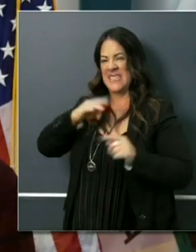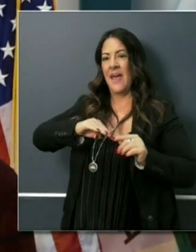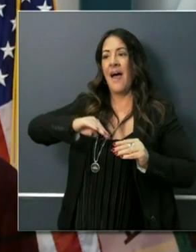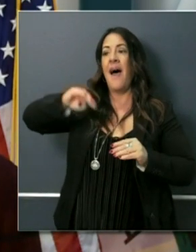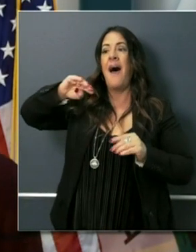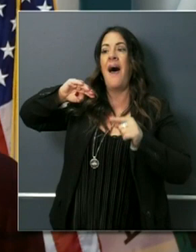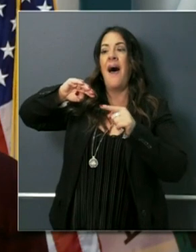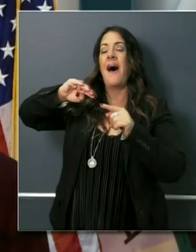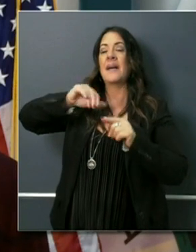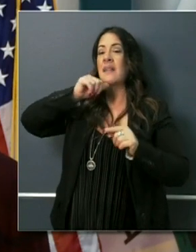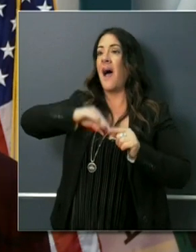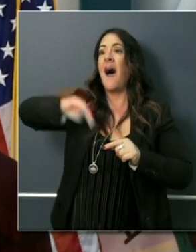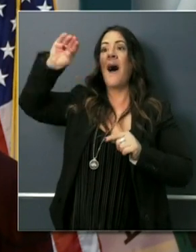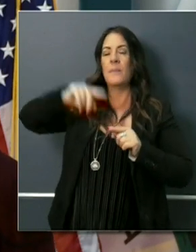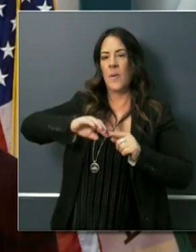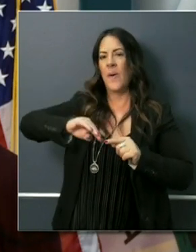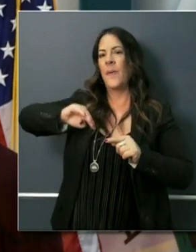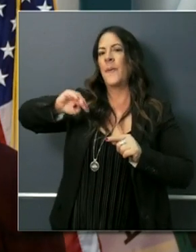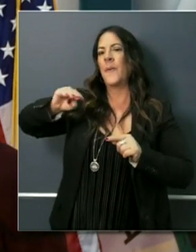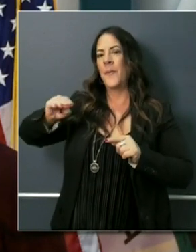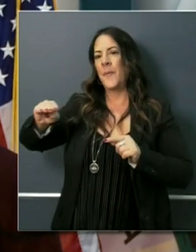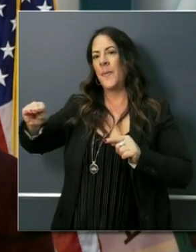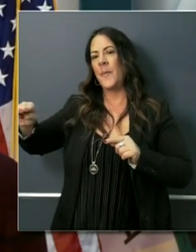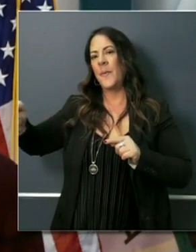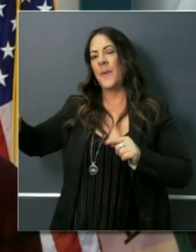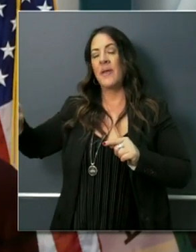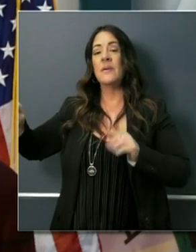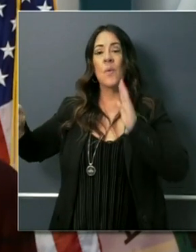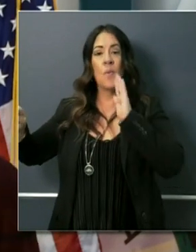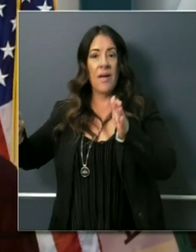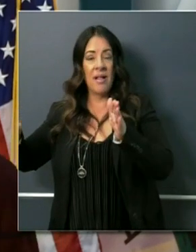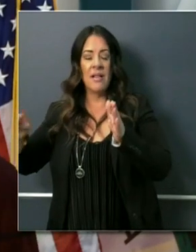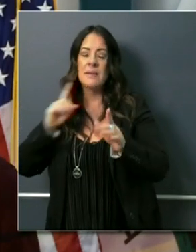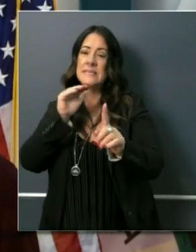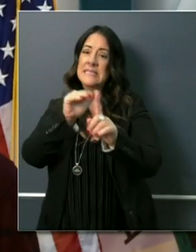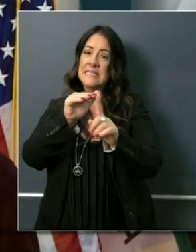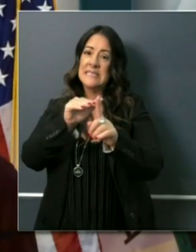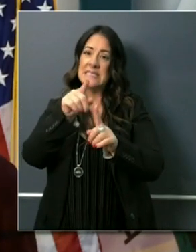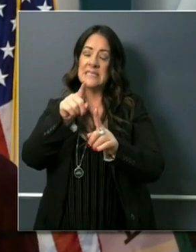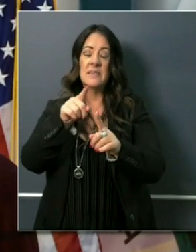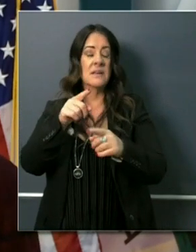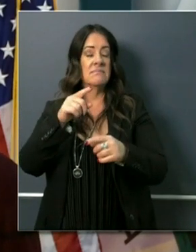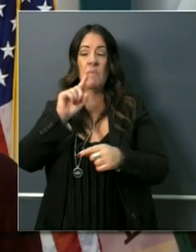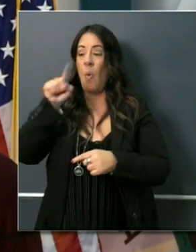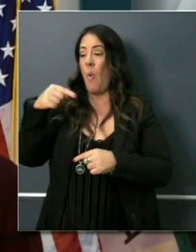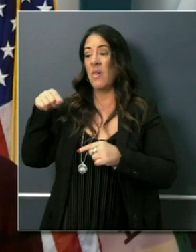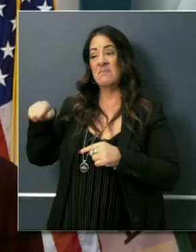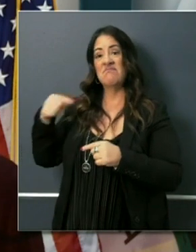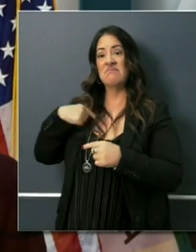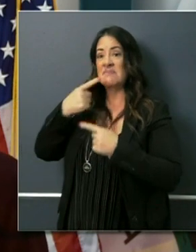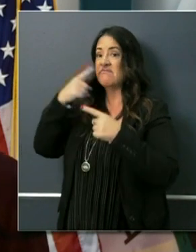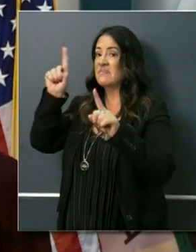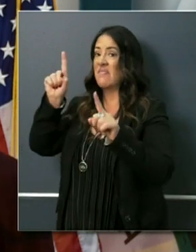TO COME. SO WHAT THAT TELLS US IS THAT IF WE CONTINUE DOING THE WONDERFUL THINGS THAT CALIFORNIANS HAVE BANDED TOGETHER TO DO, THAT WE MAY ACTUALLY CONTINUE ON THIS TREND